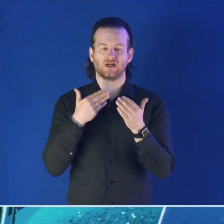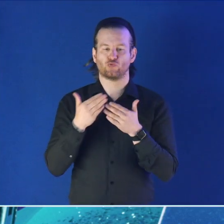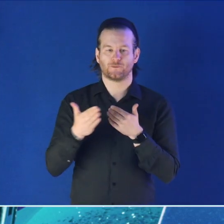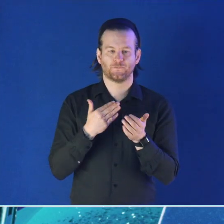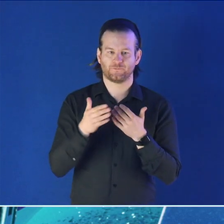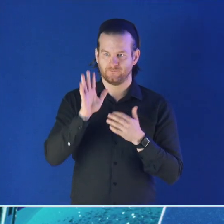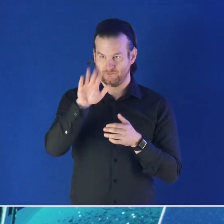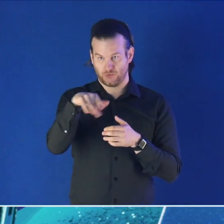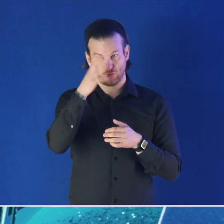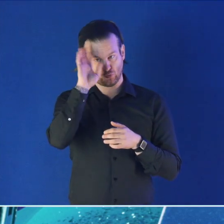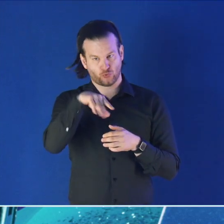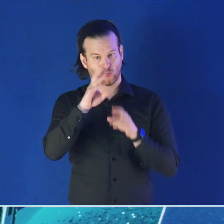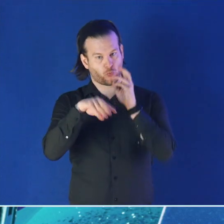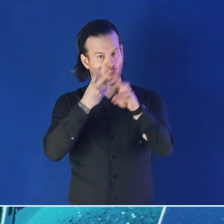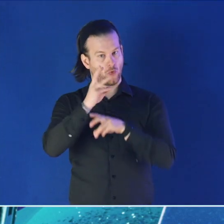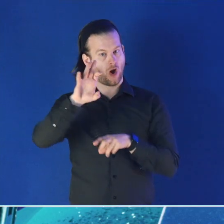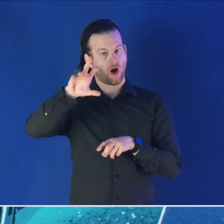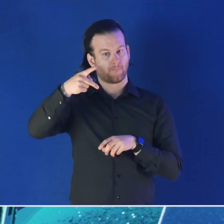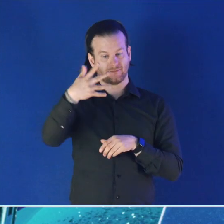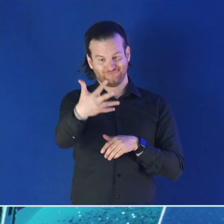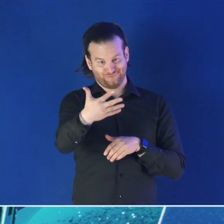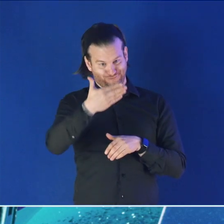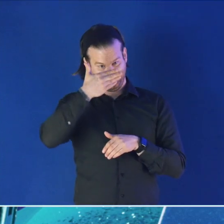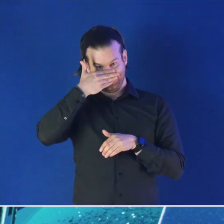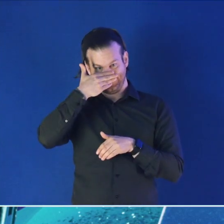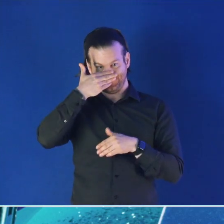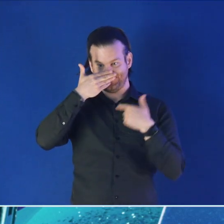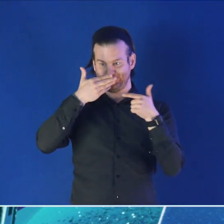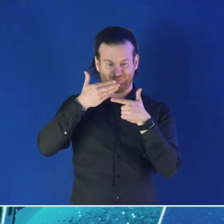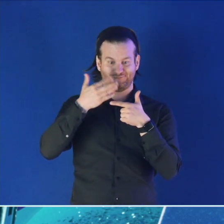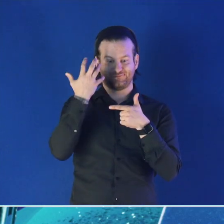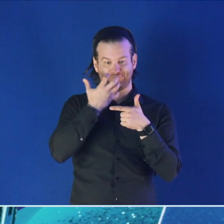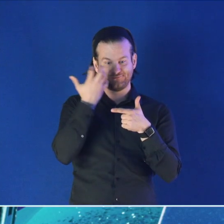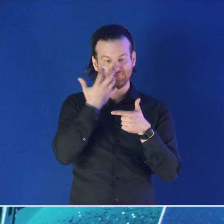And my journey into sports, I wasn't always into sports in terms of a profession.